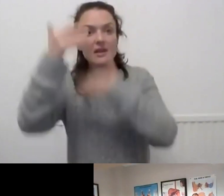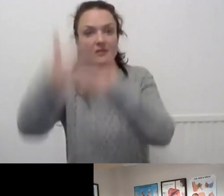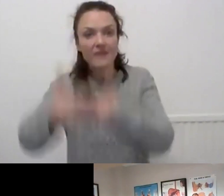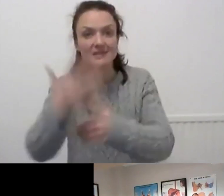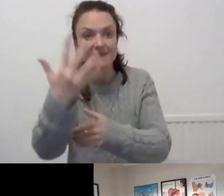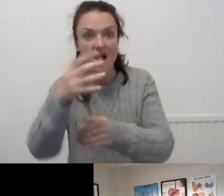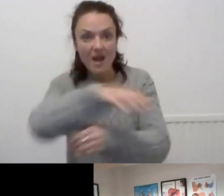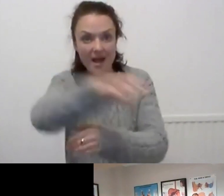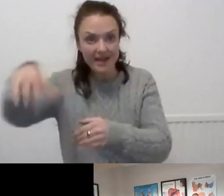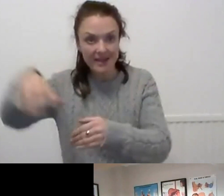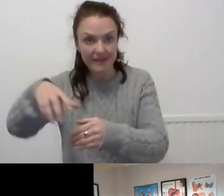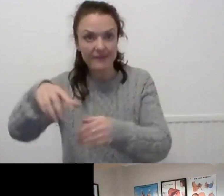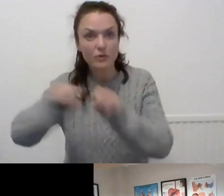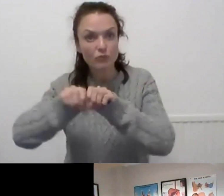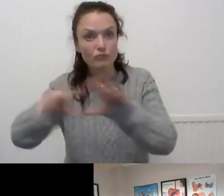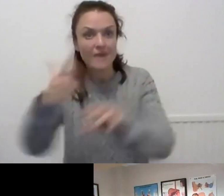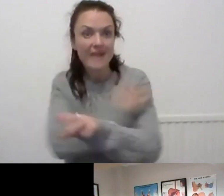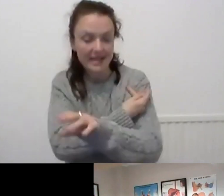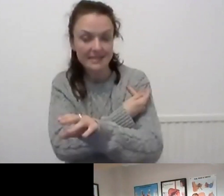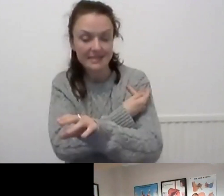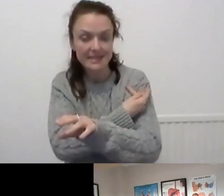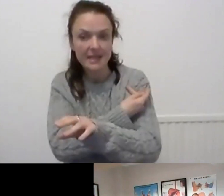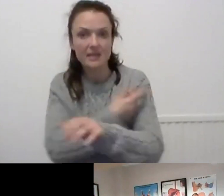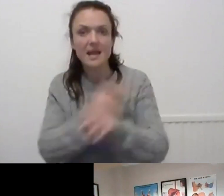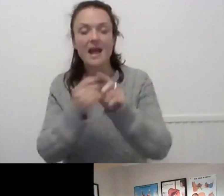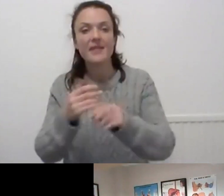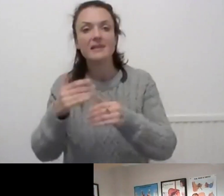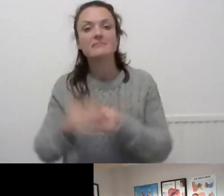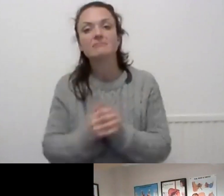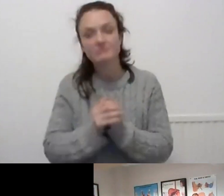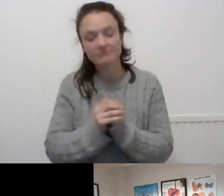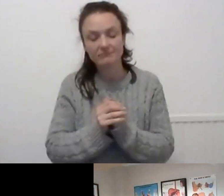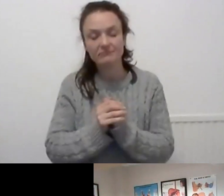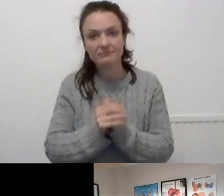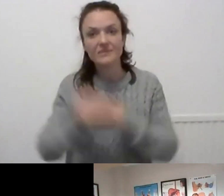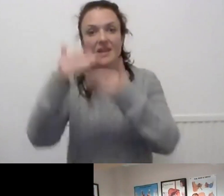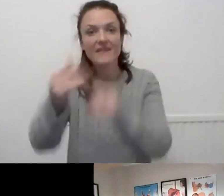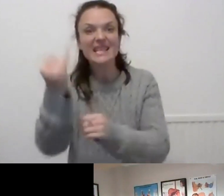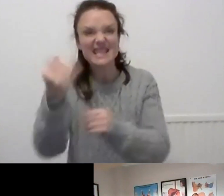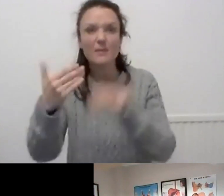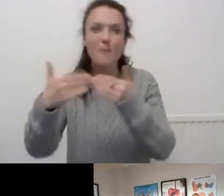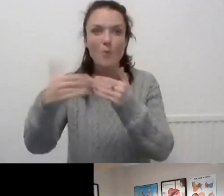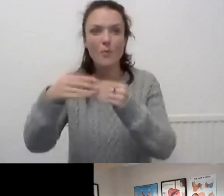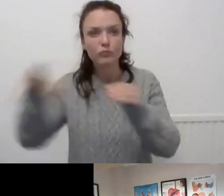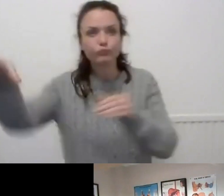were involved in that last phase which is phase six. And therefore, the vaccine arrived in phases